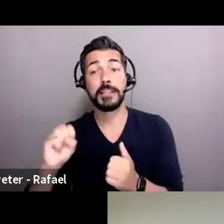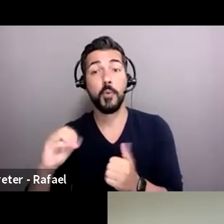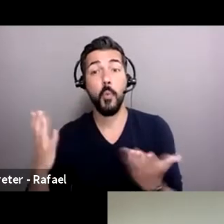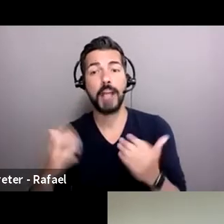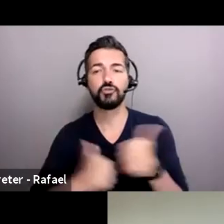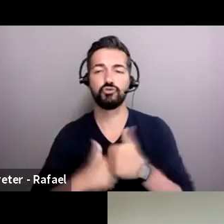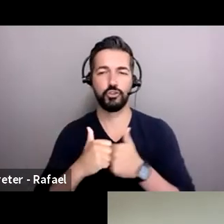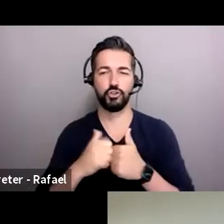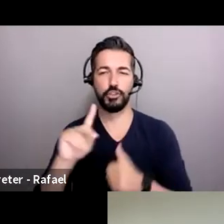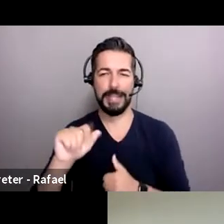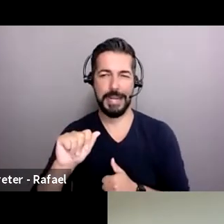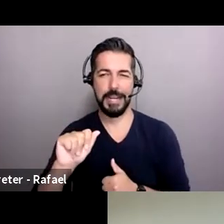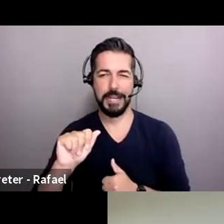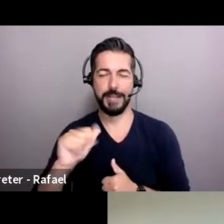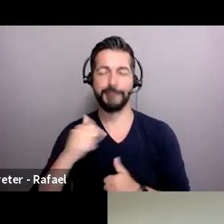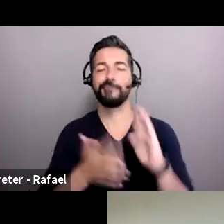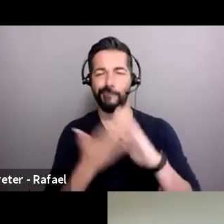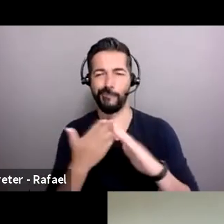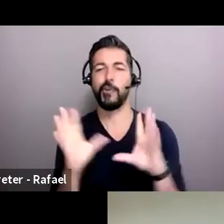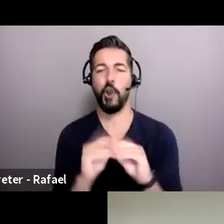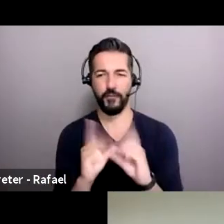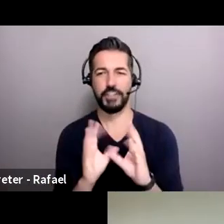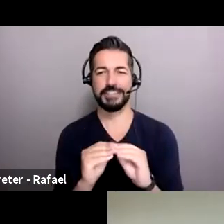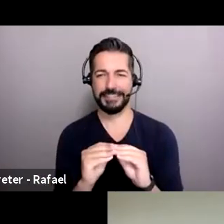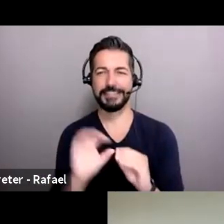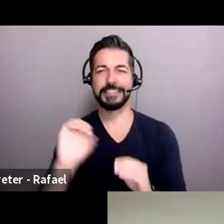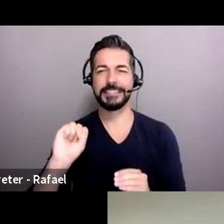I ran the conference where Schema.org was announced